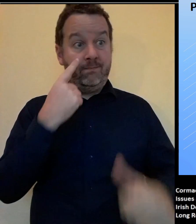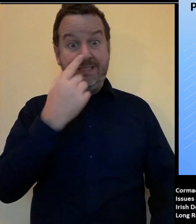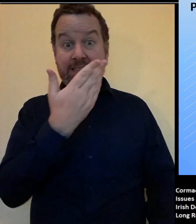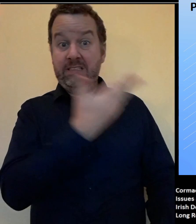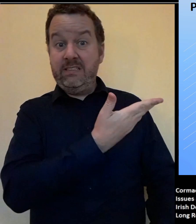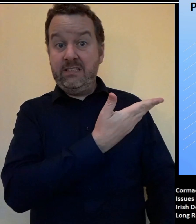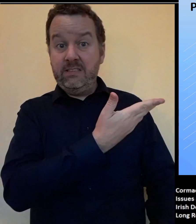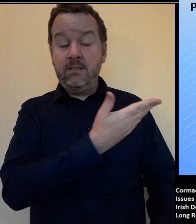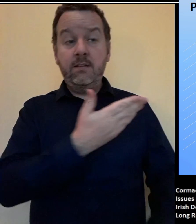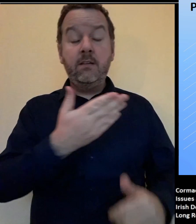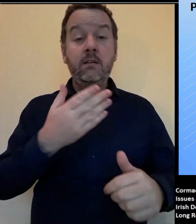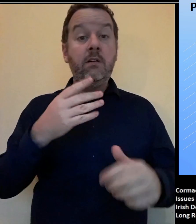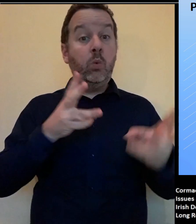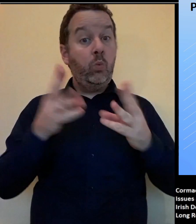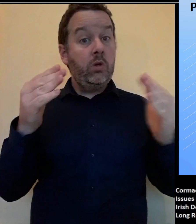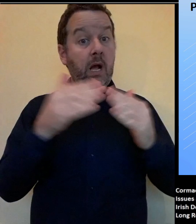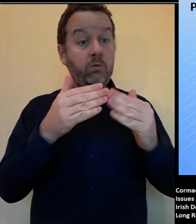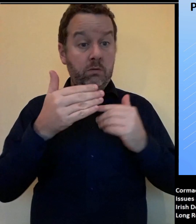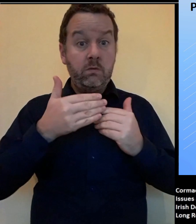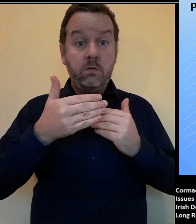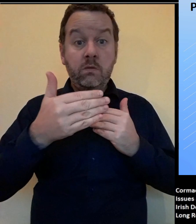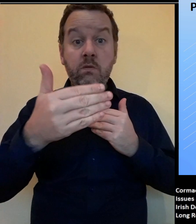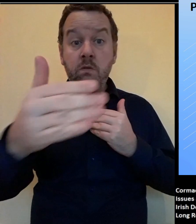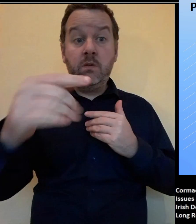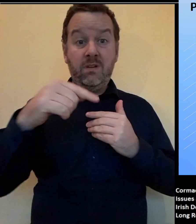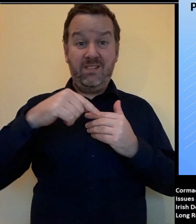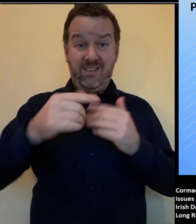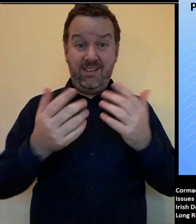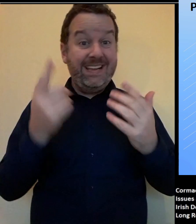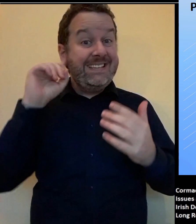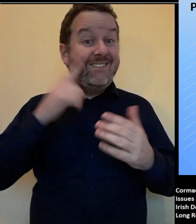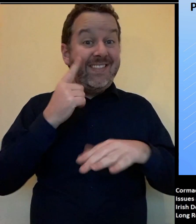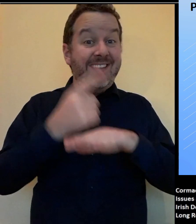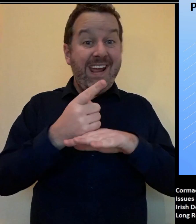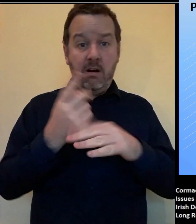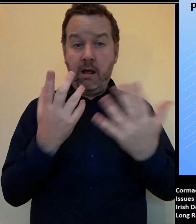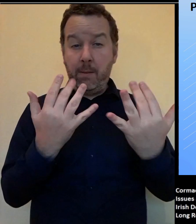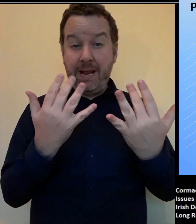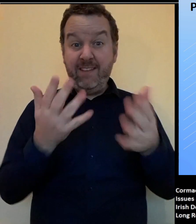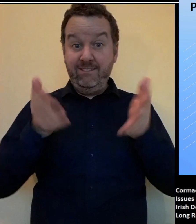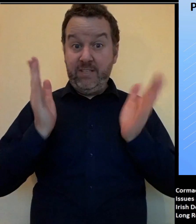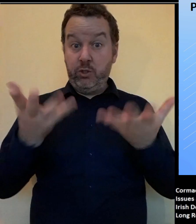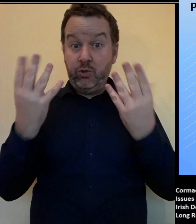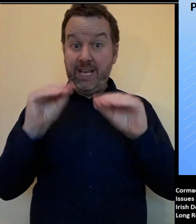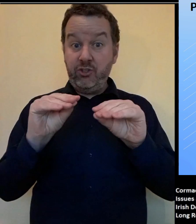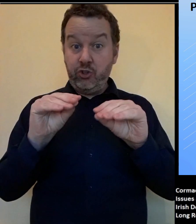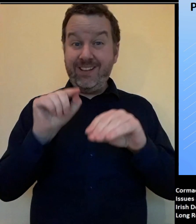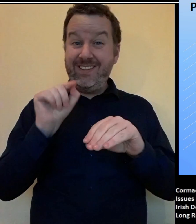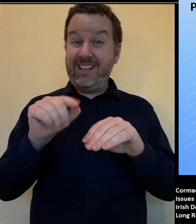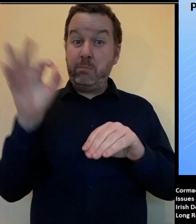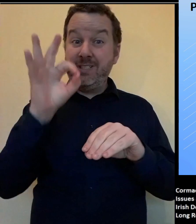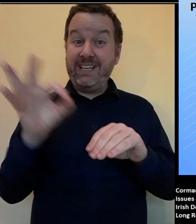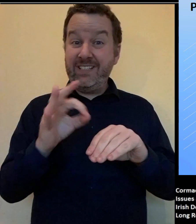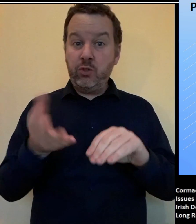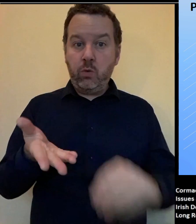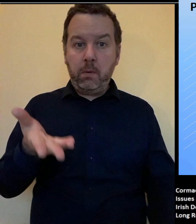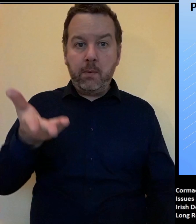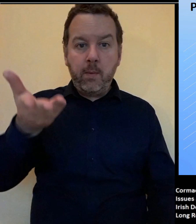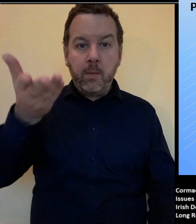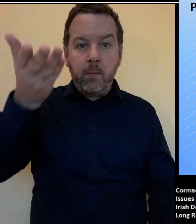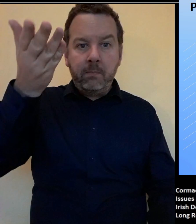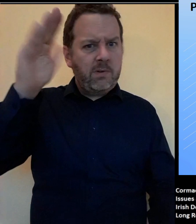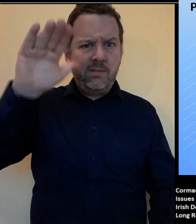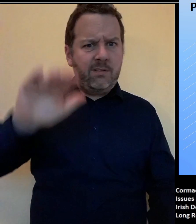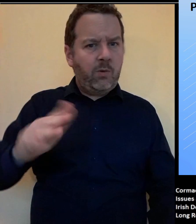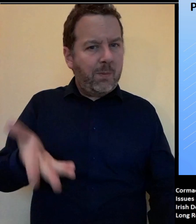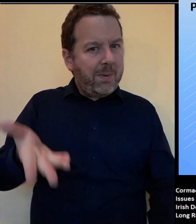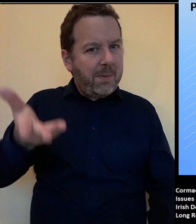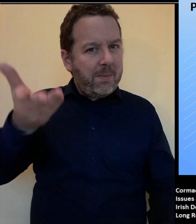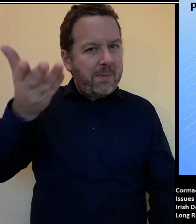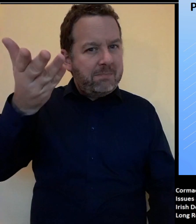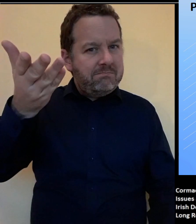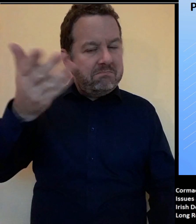But as we can see, the percentage of educated deaf workhouse inmates increased in this early period.